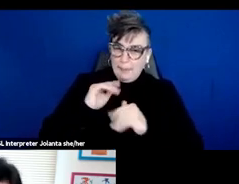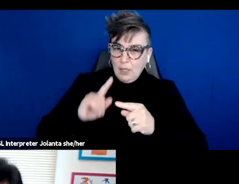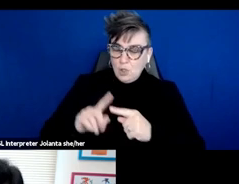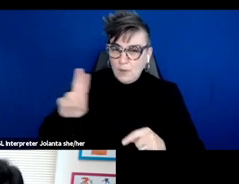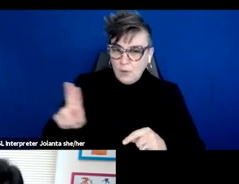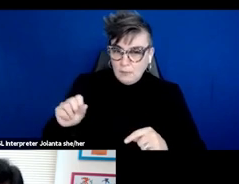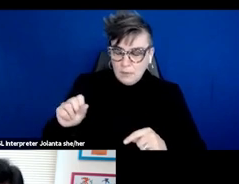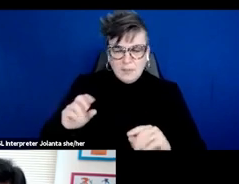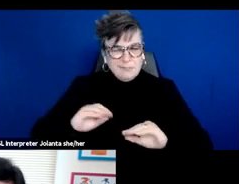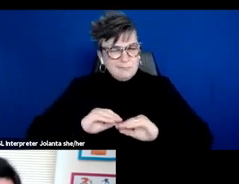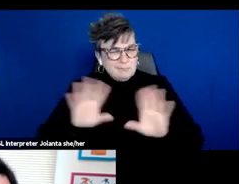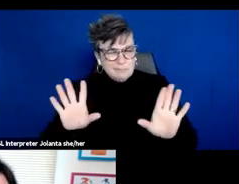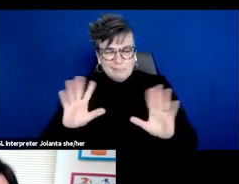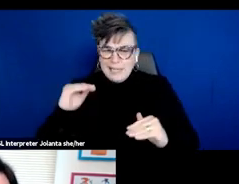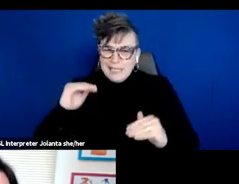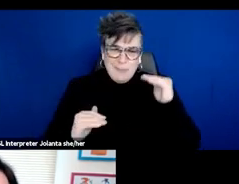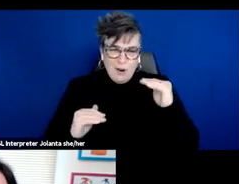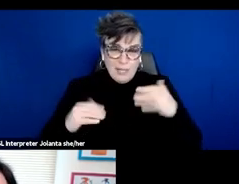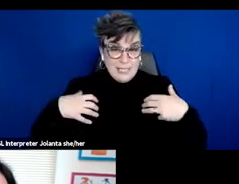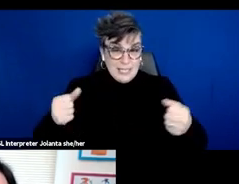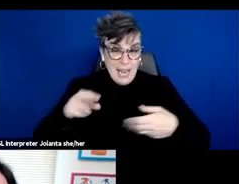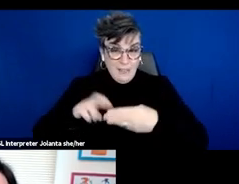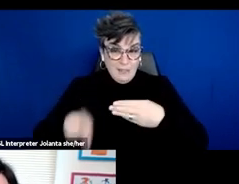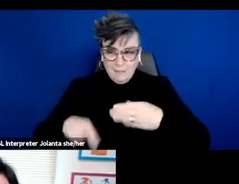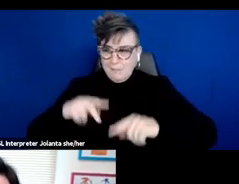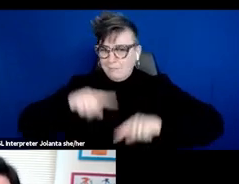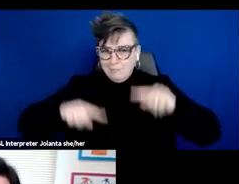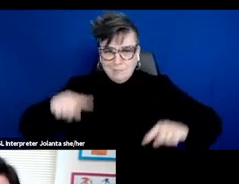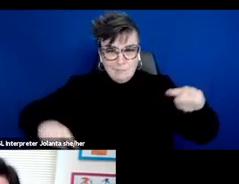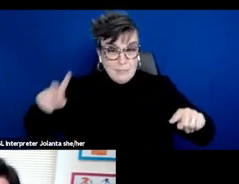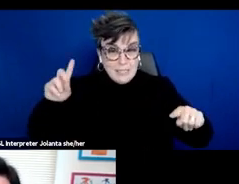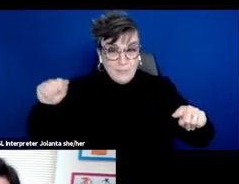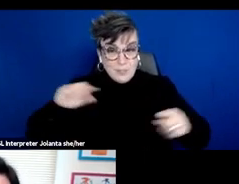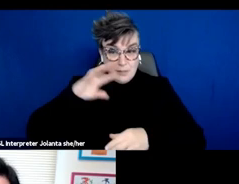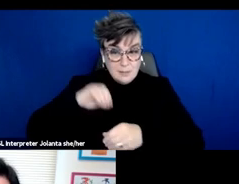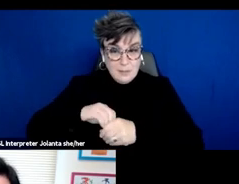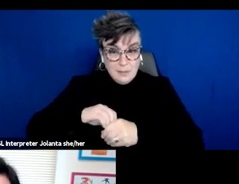outcomes exist across diverse disabilities within the US, we know that in many parts